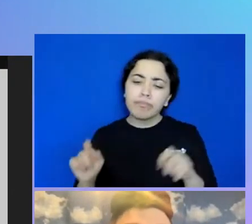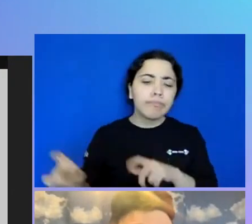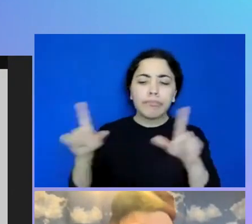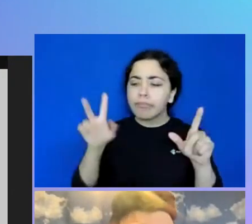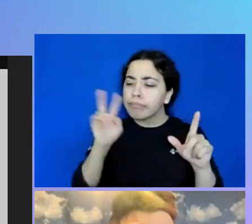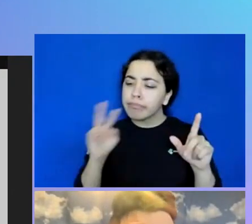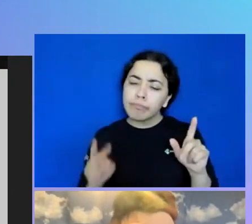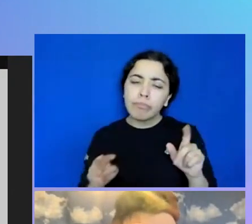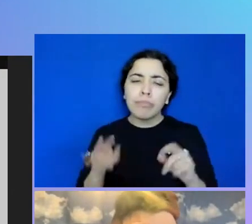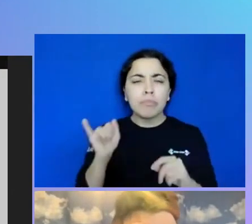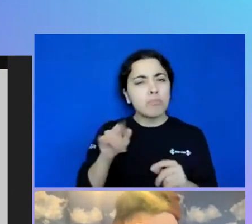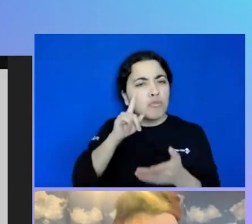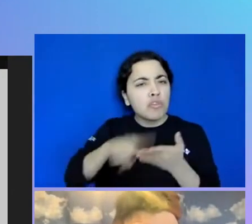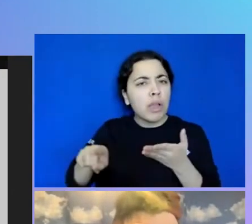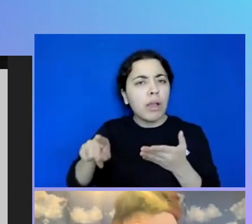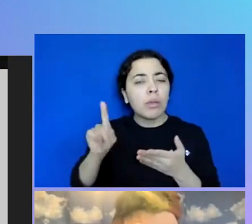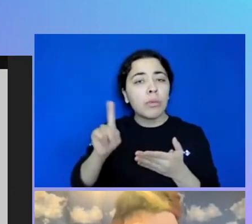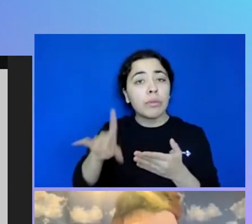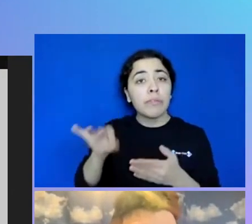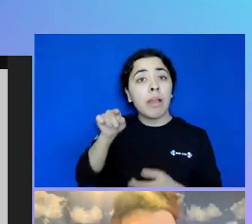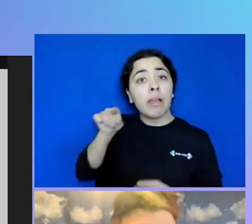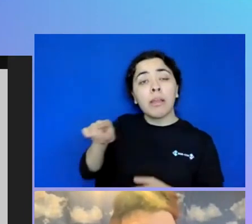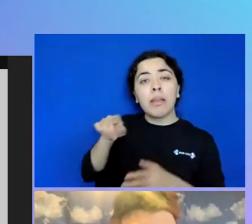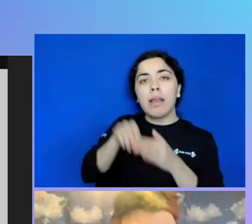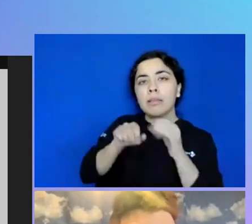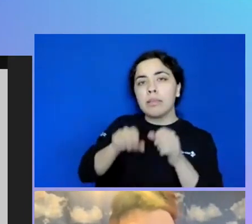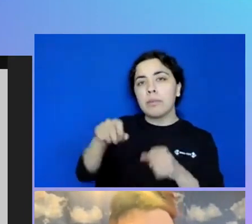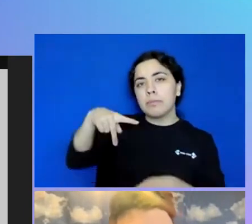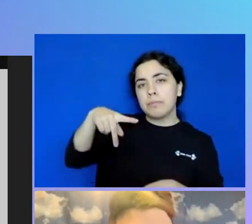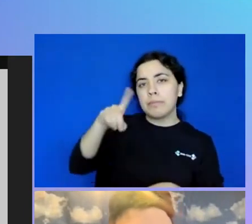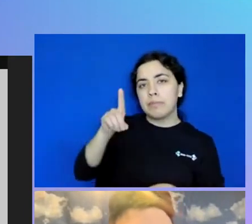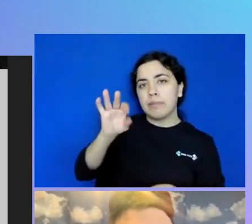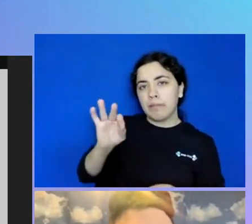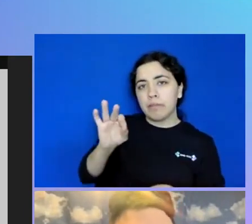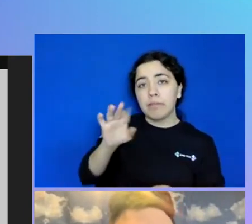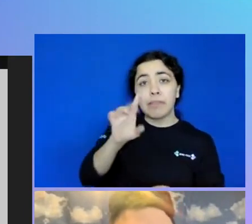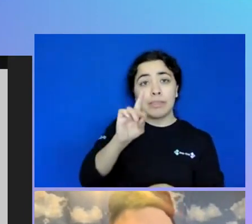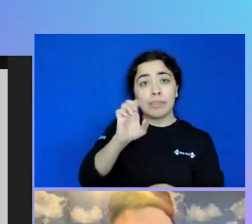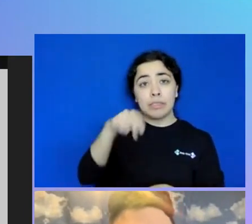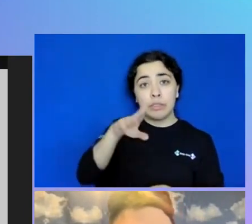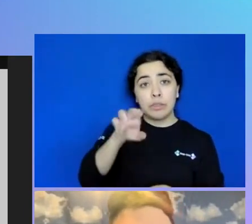the accessible PDF that will be